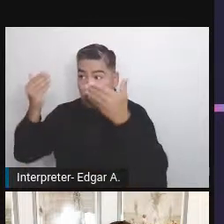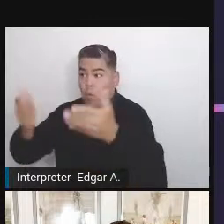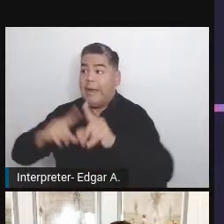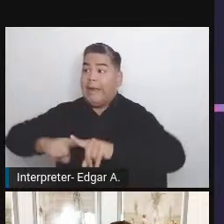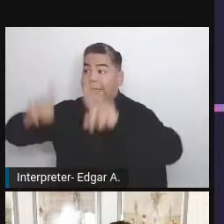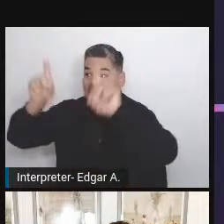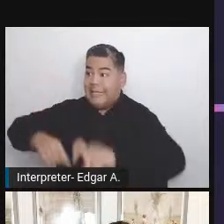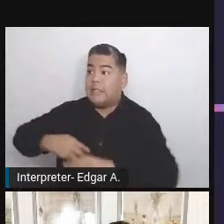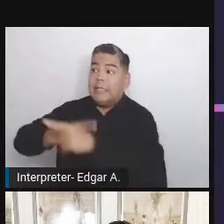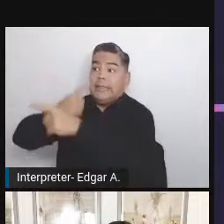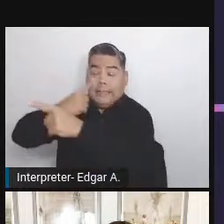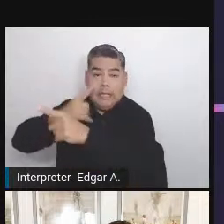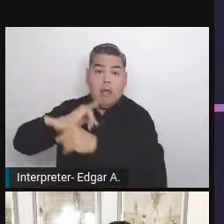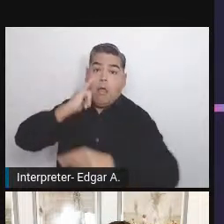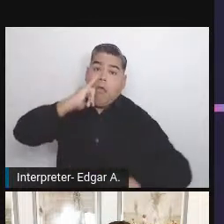, if we